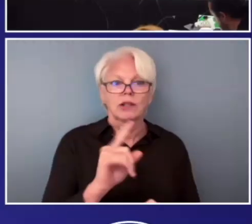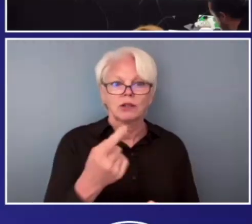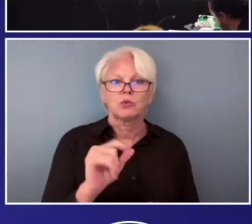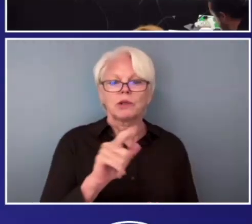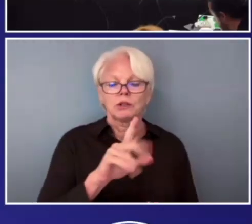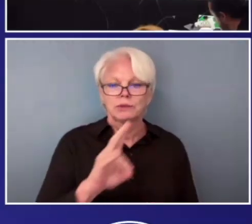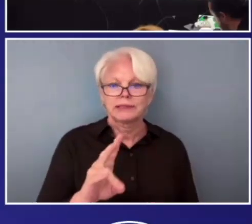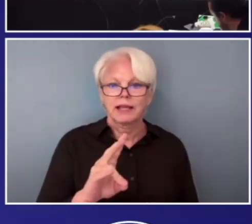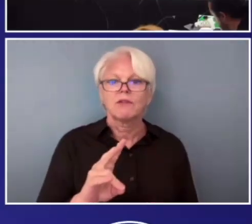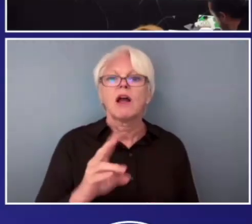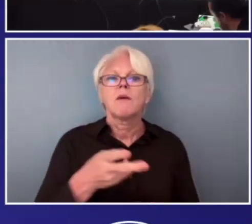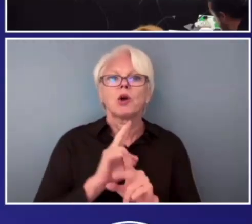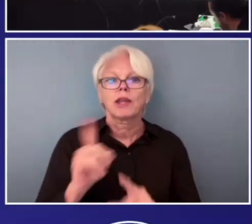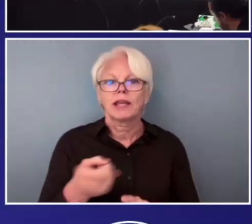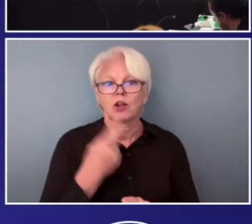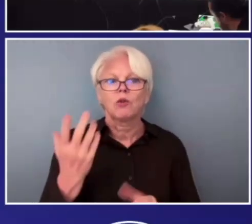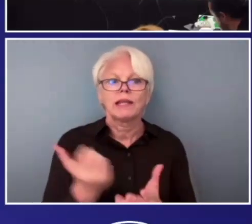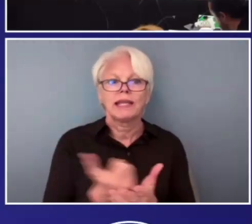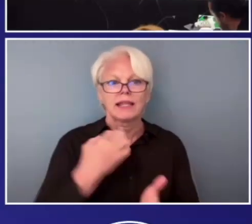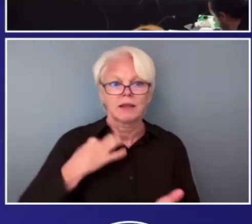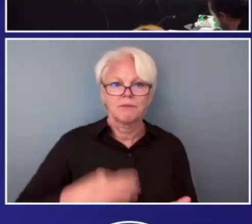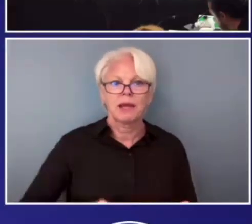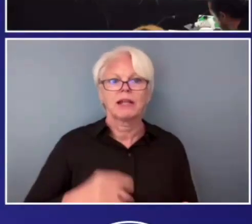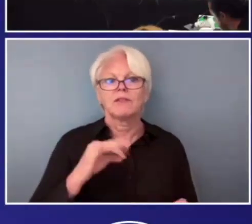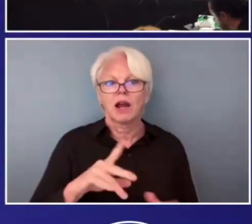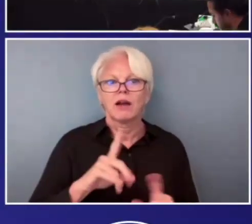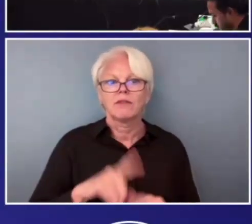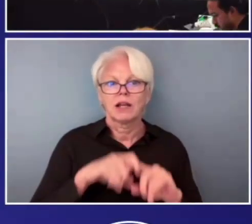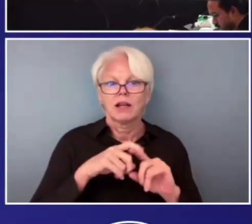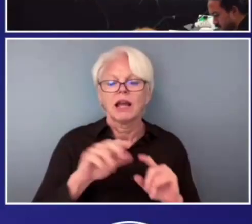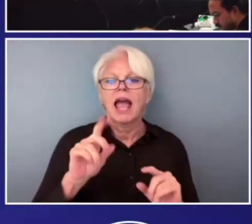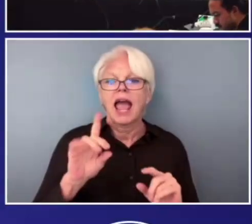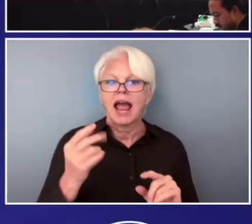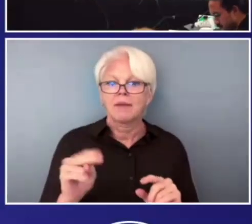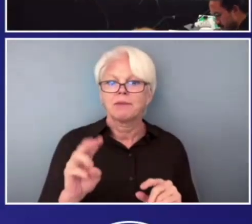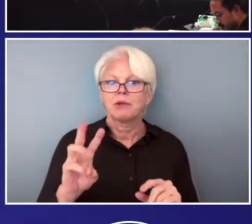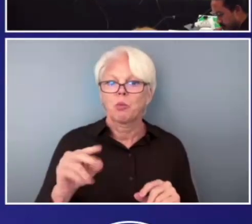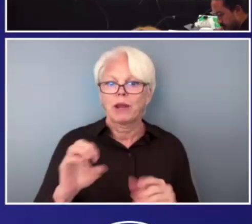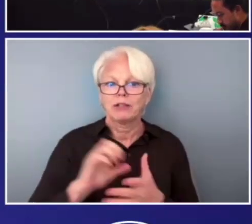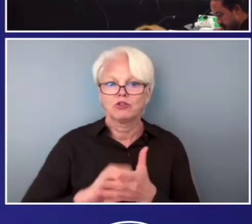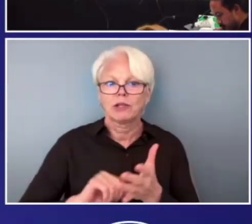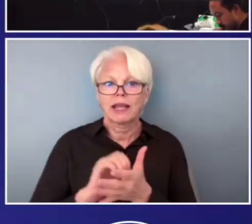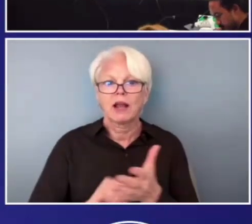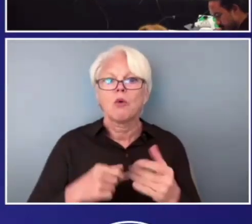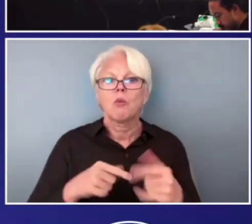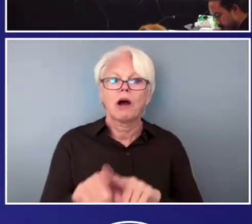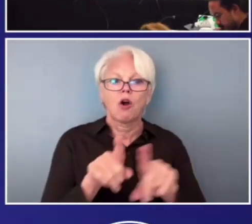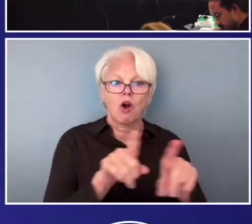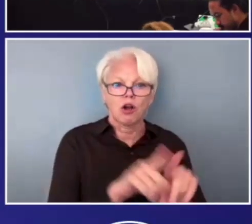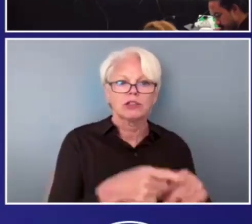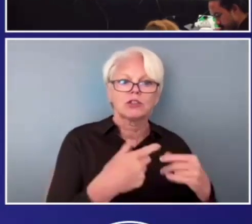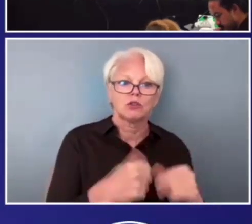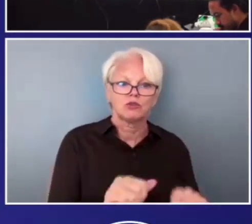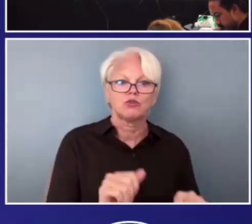suspension of administrative wage garnishment while also attempting to rehabilitate a defaulted loan a maximum of twice per loan.